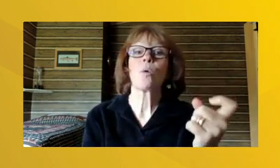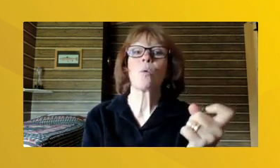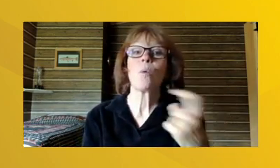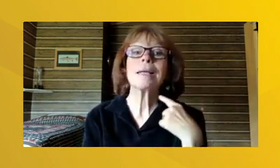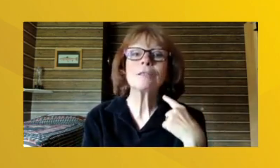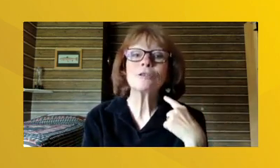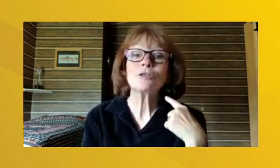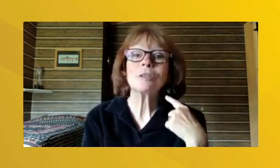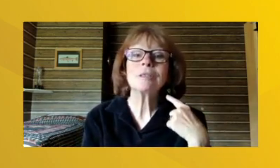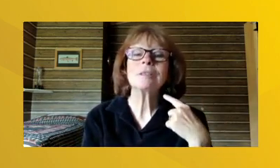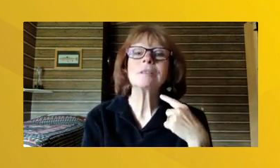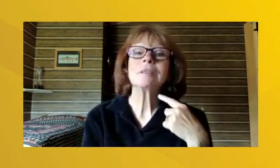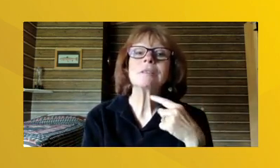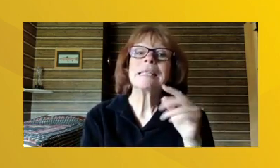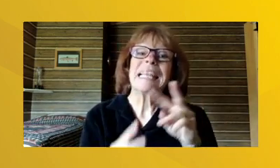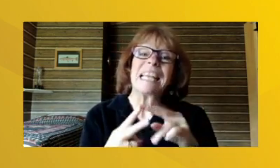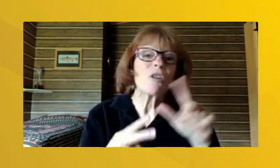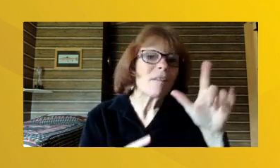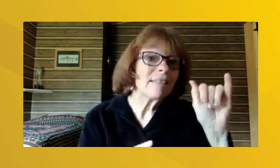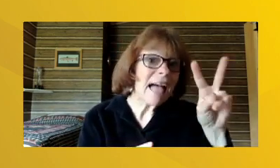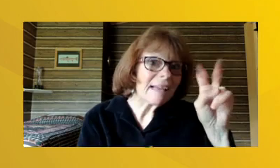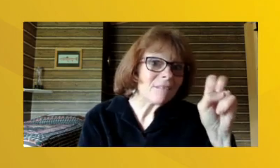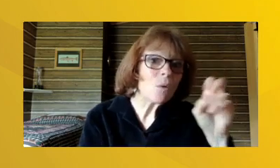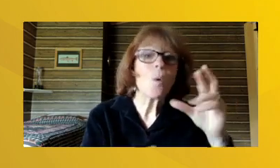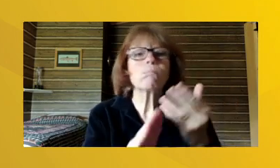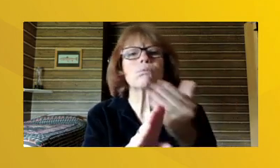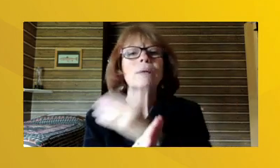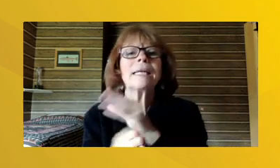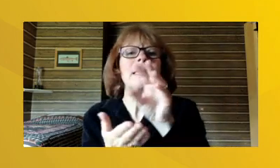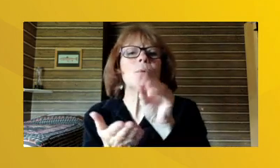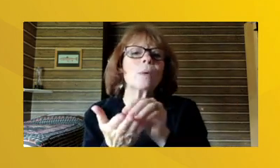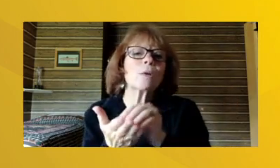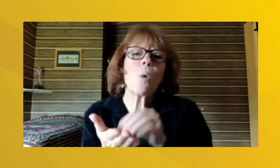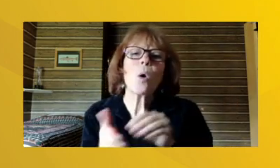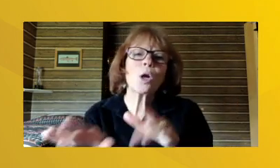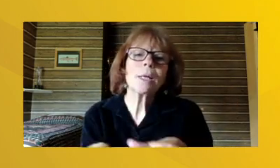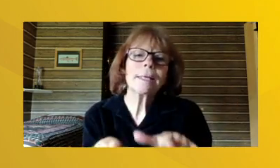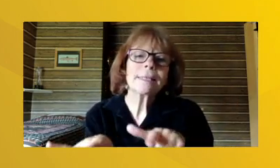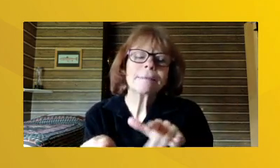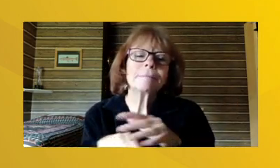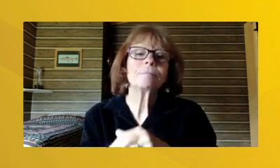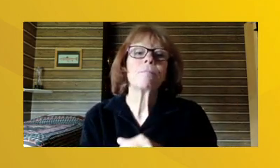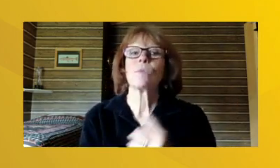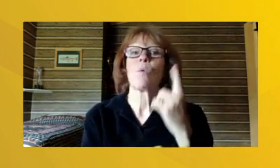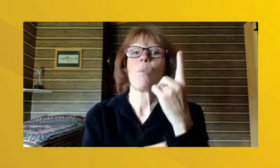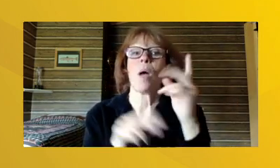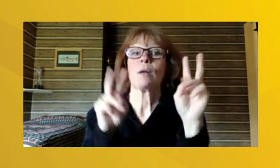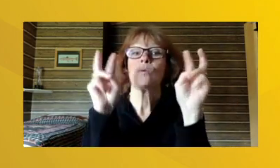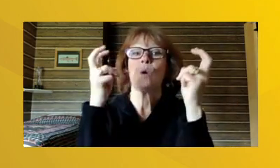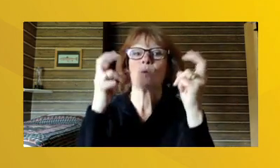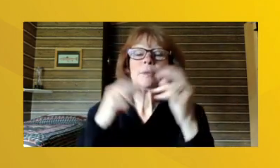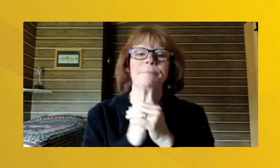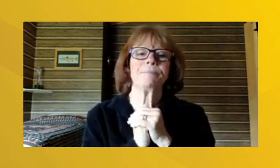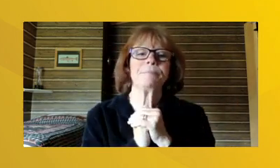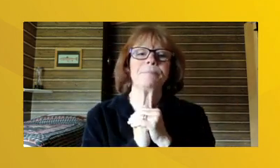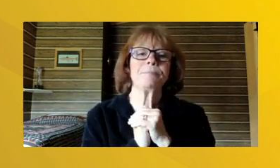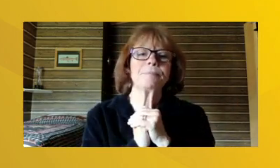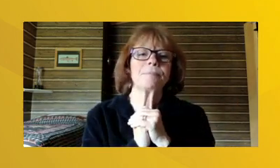a pre-recorded format. So one of the quotes that we have is, "They hear, 'Oh, that's my name.